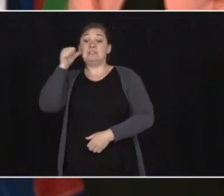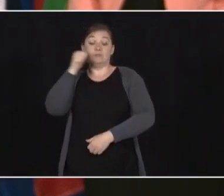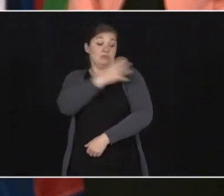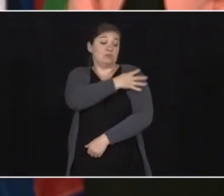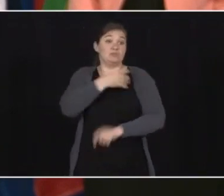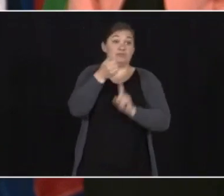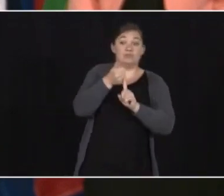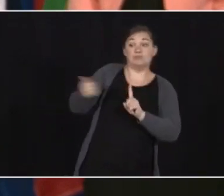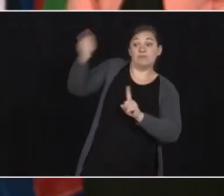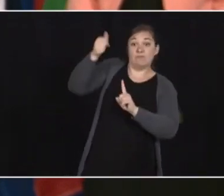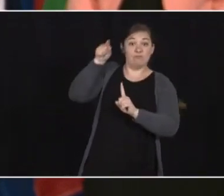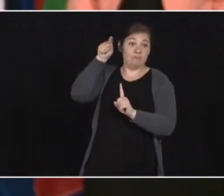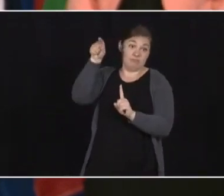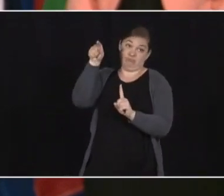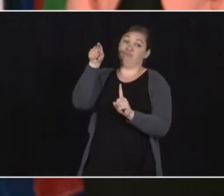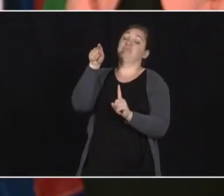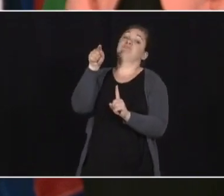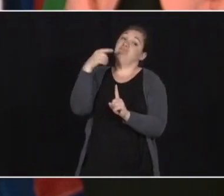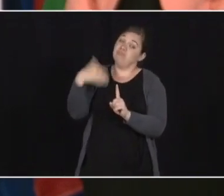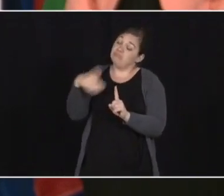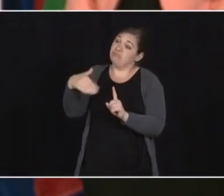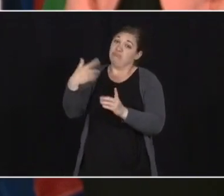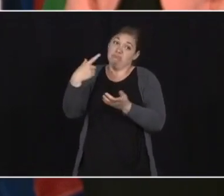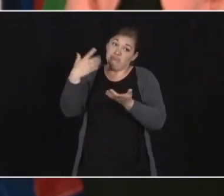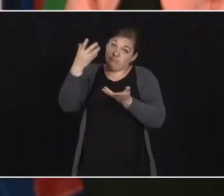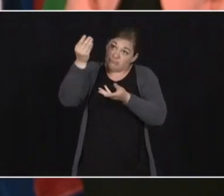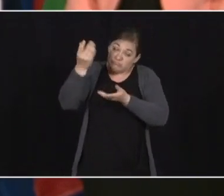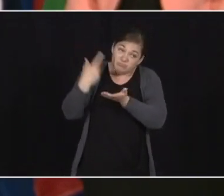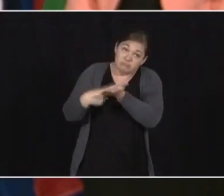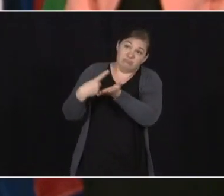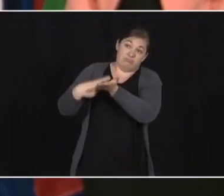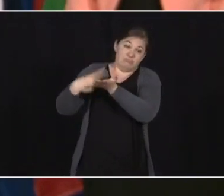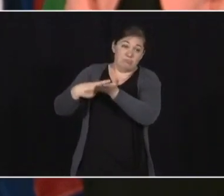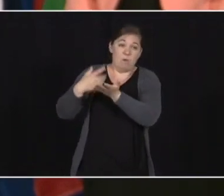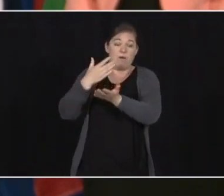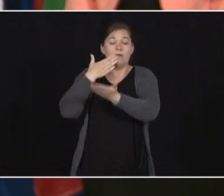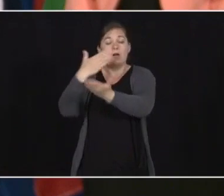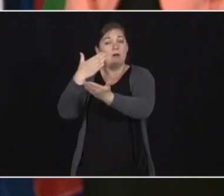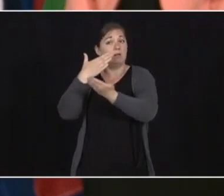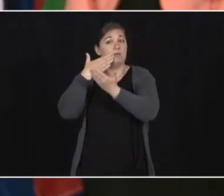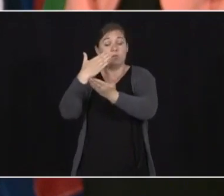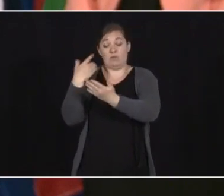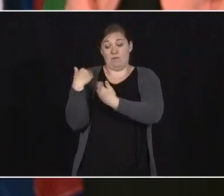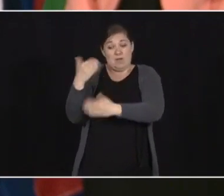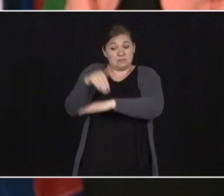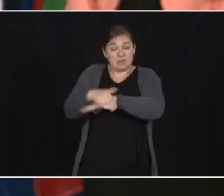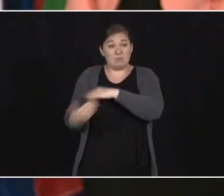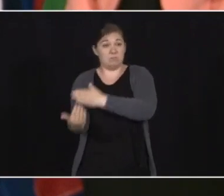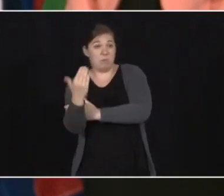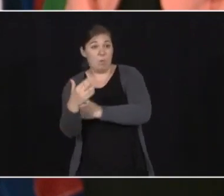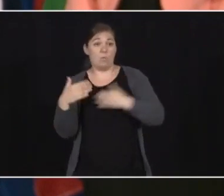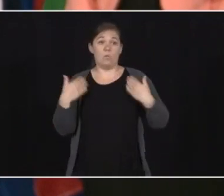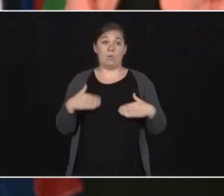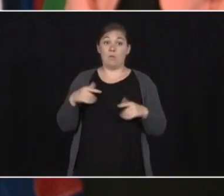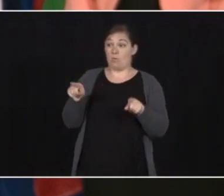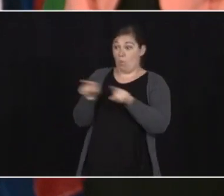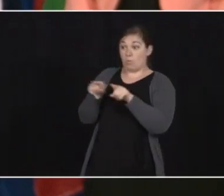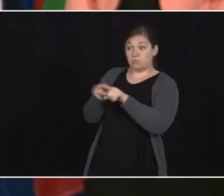I mentioned that to the general yesterday and this morning. I just can't thank them enough. And all the men and women that went in there.